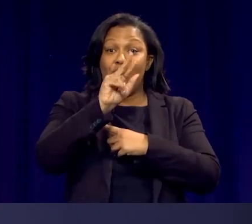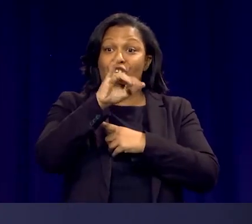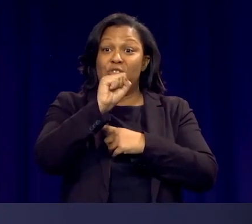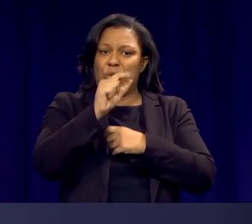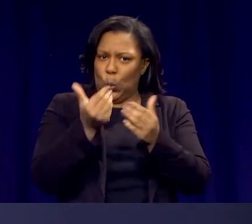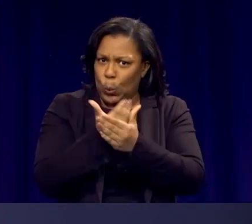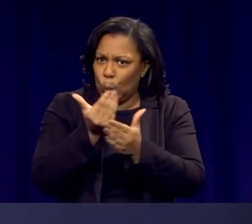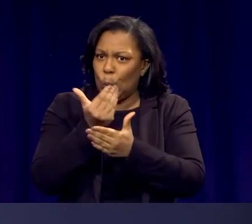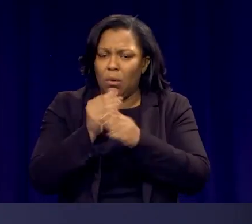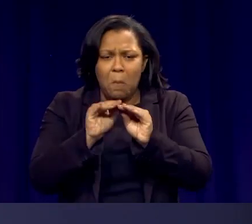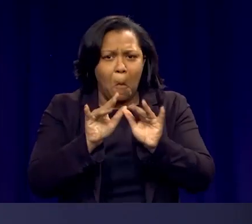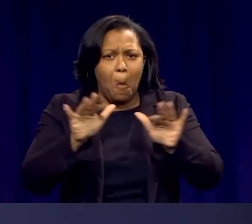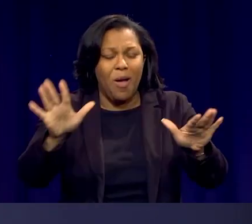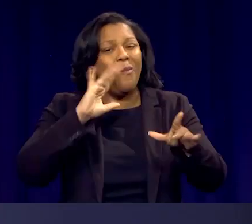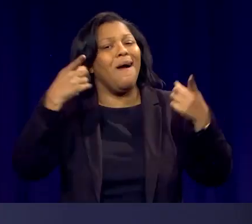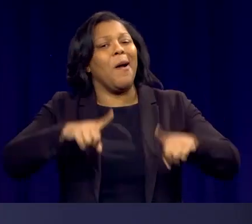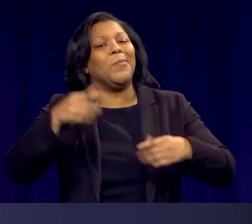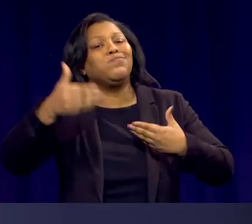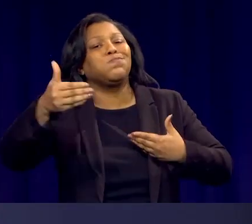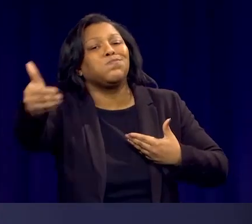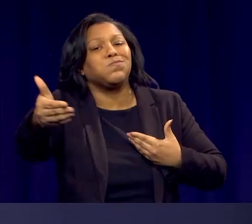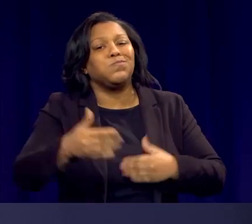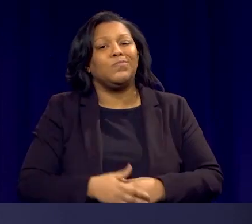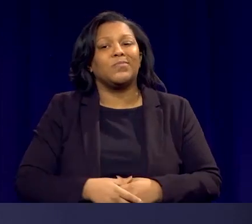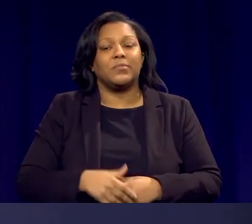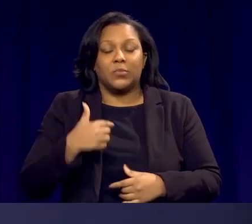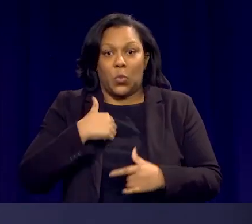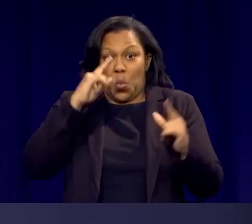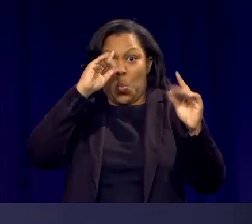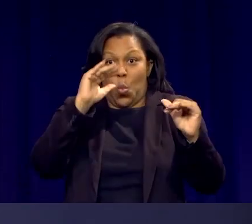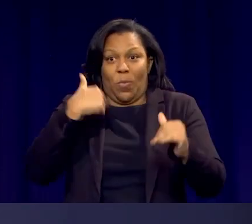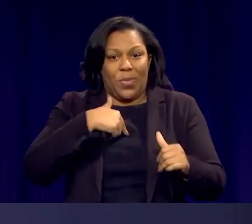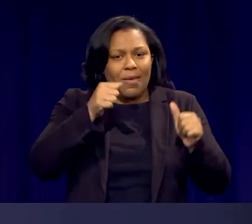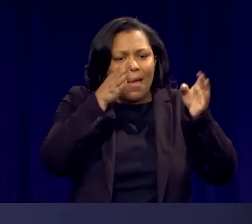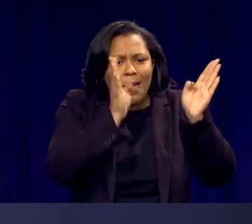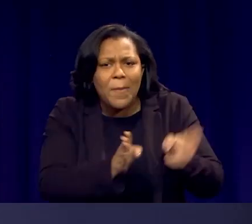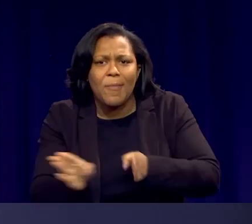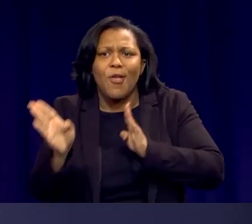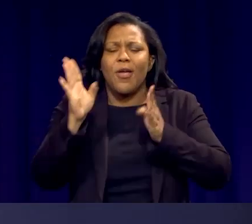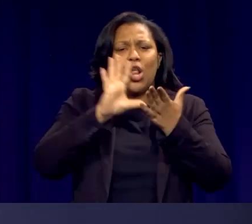that are inevitably coming our way. So I really hope that we can prepare more